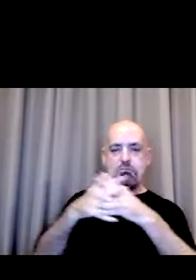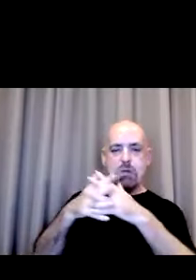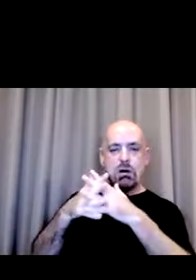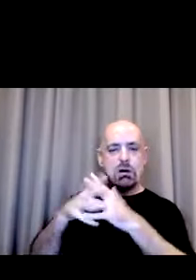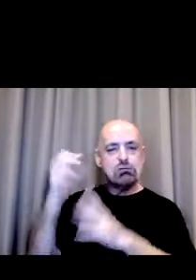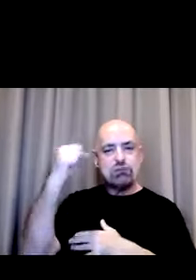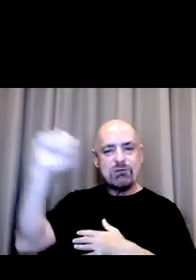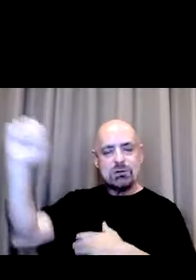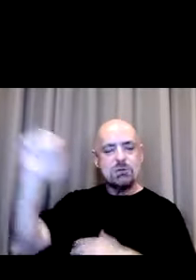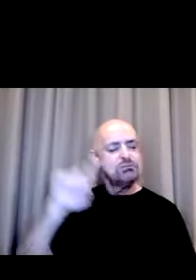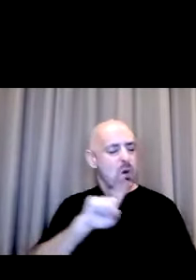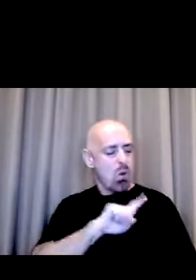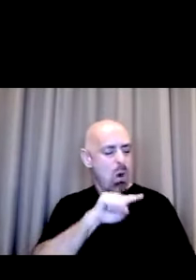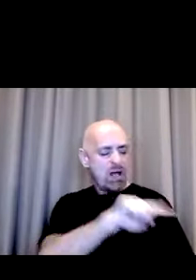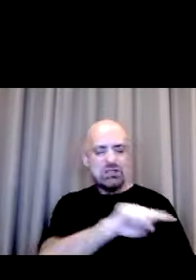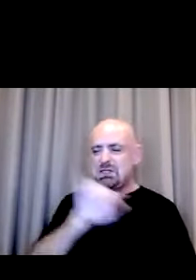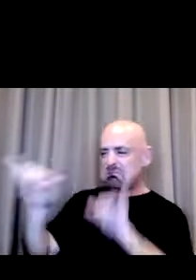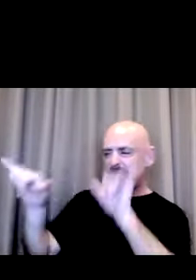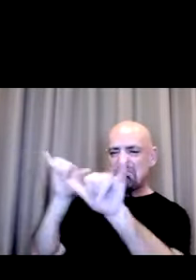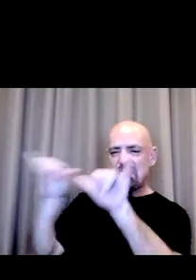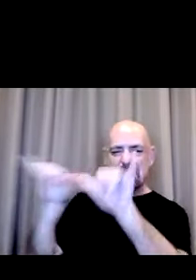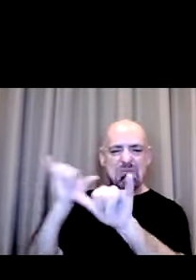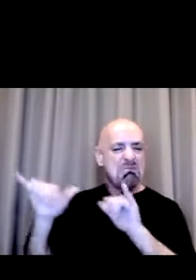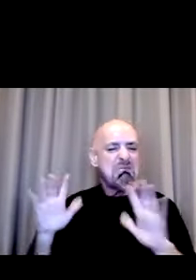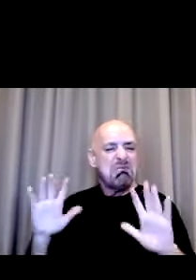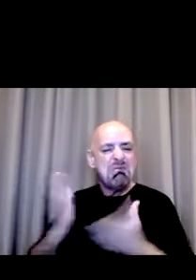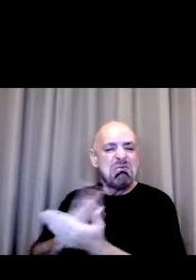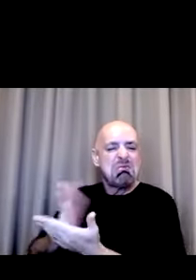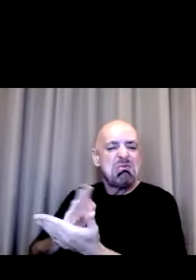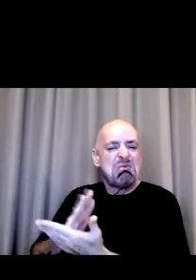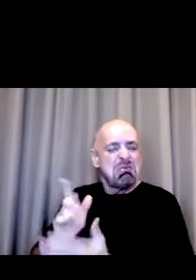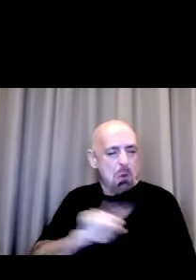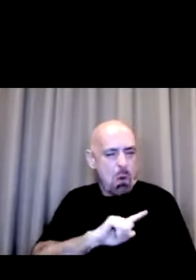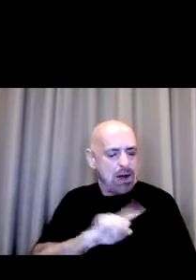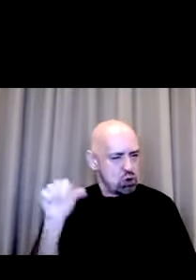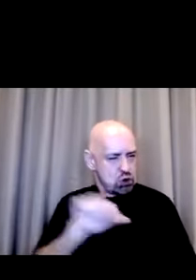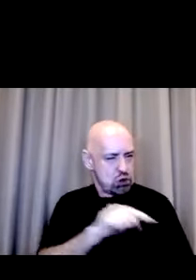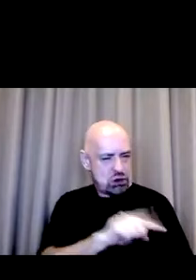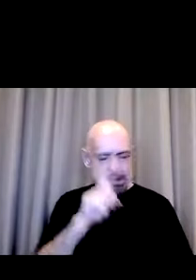Stephen Greenblatt has put it, the most eloquent statement of British